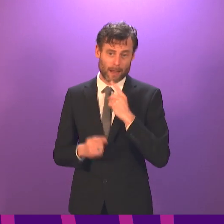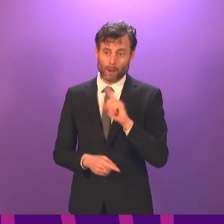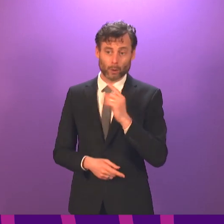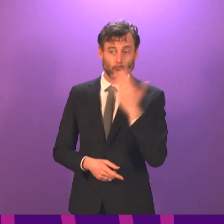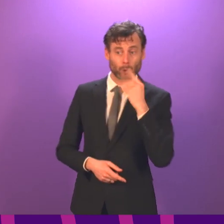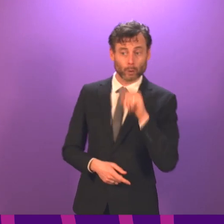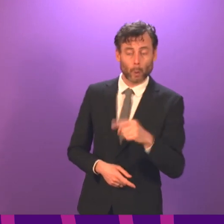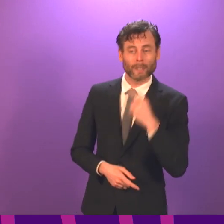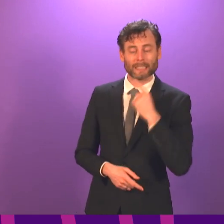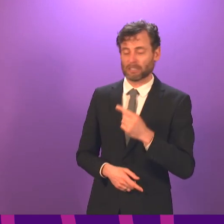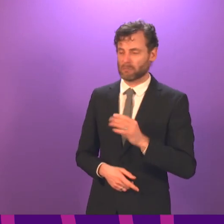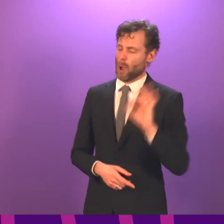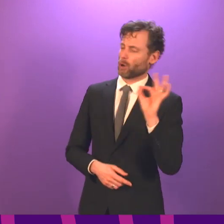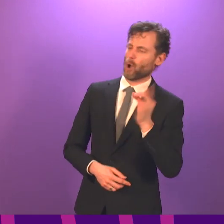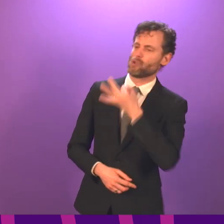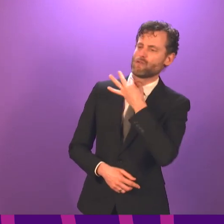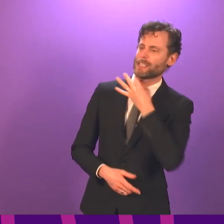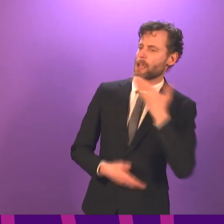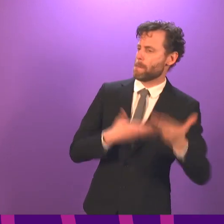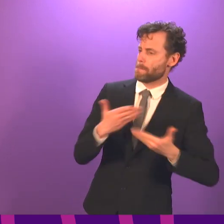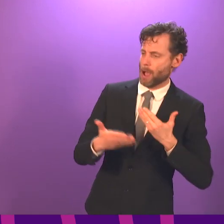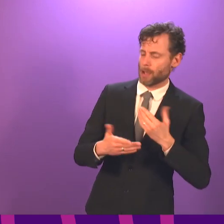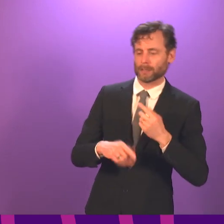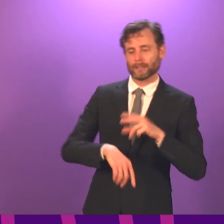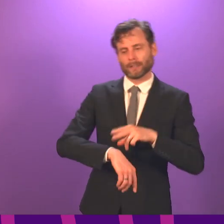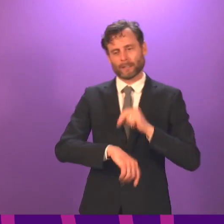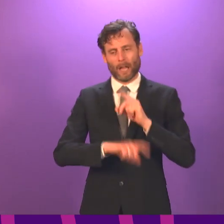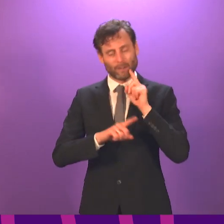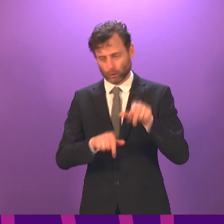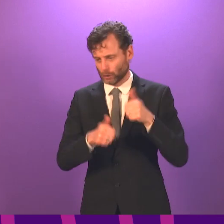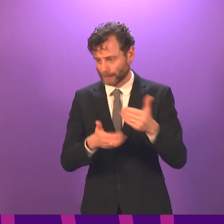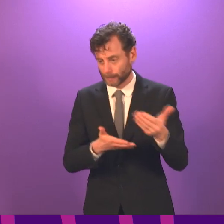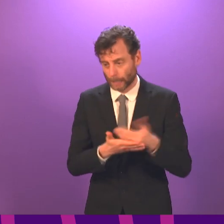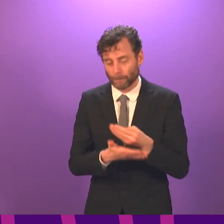schools, among teachers and among young people. It is important not to oversimplify it. Suffice